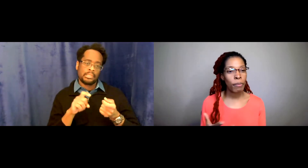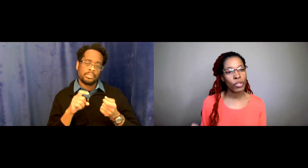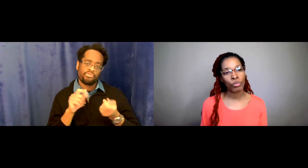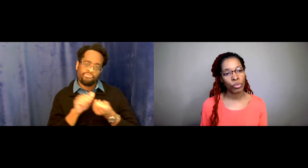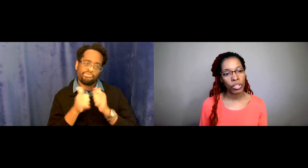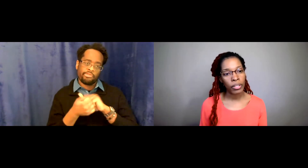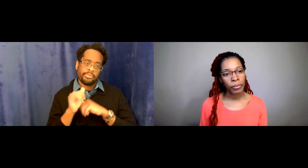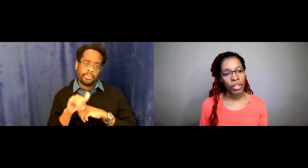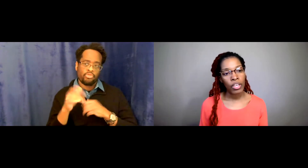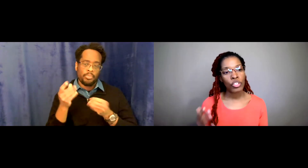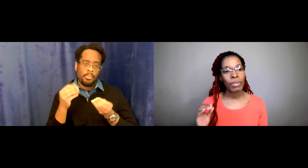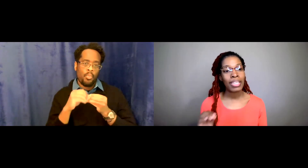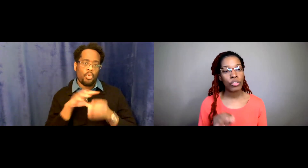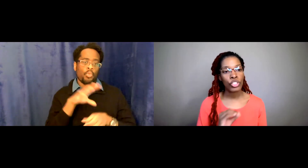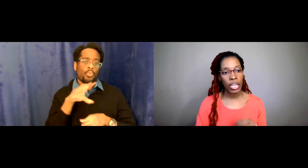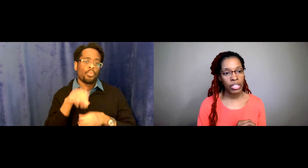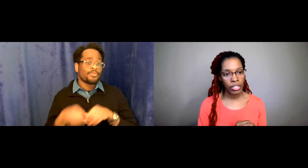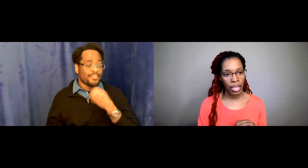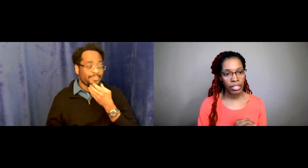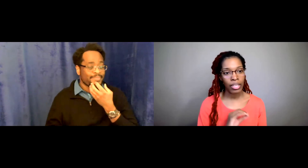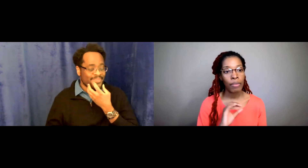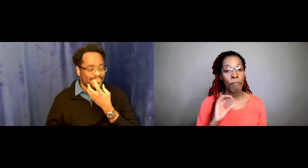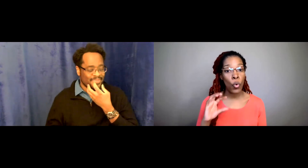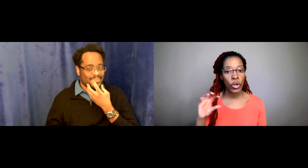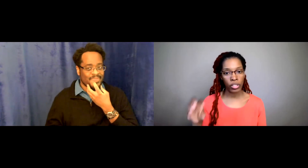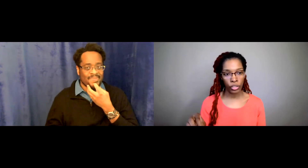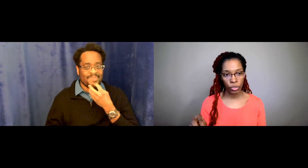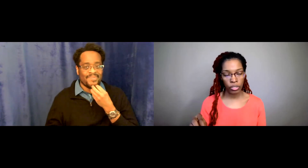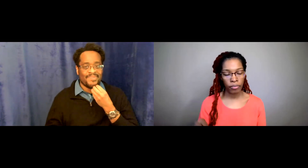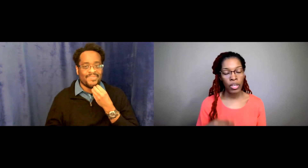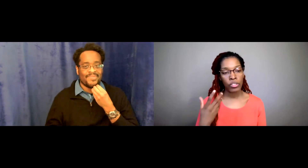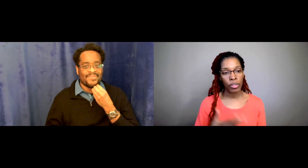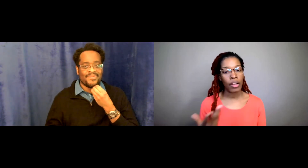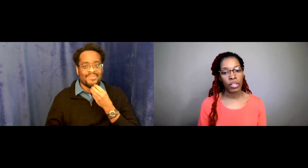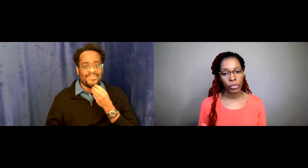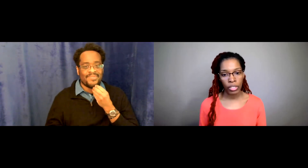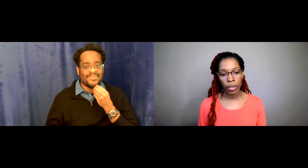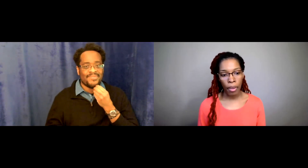don't truly know so we need to change that and get more inclusive so that our numbers can go up